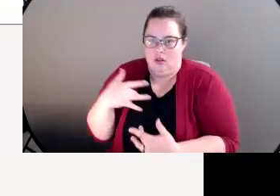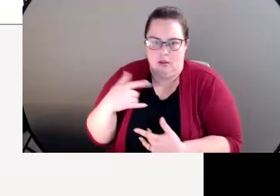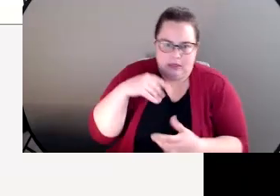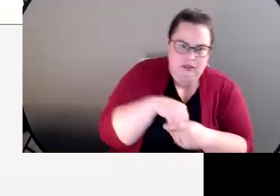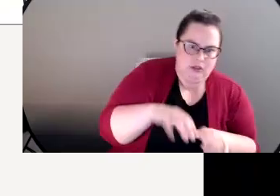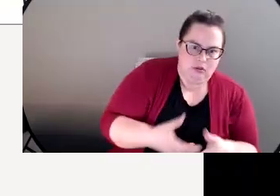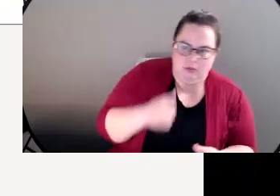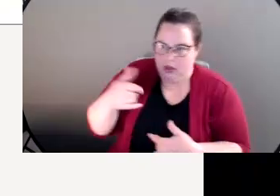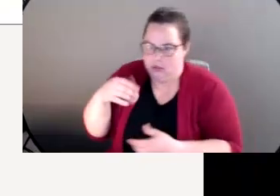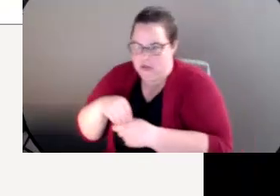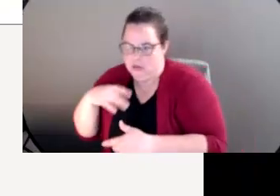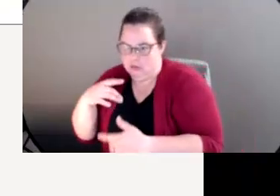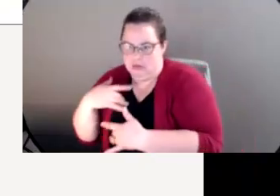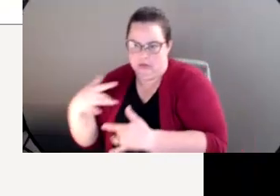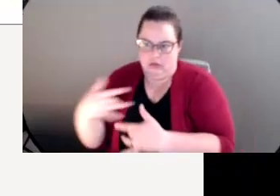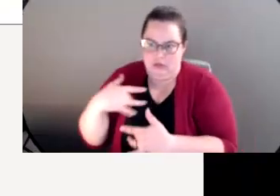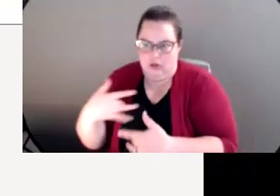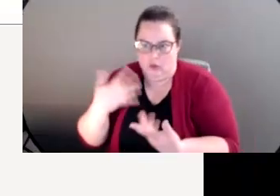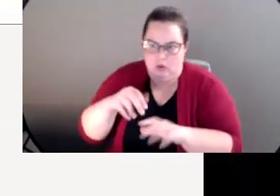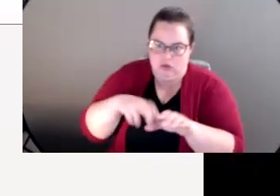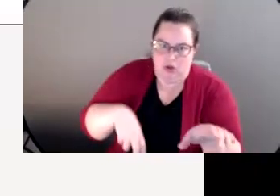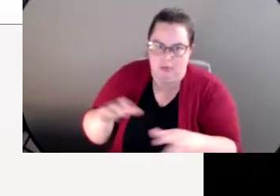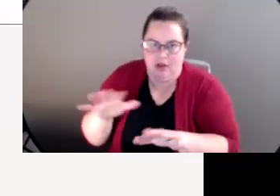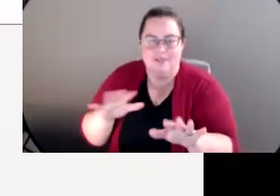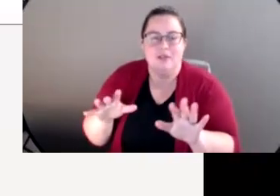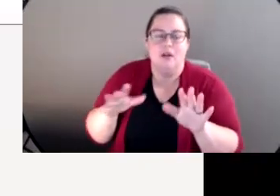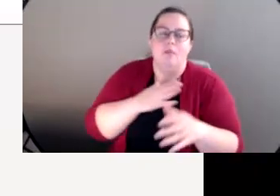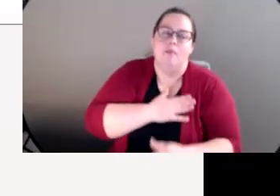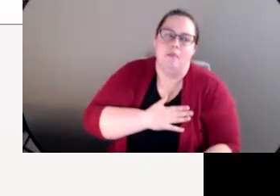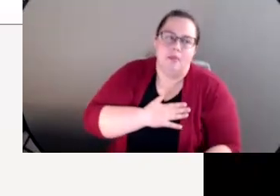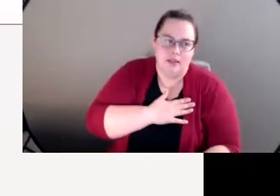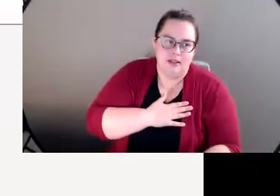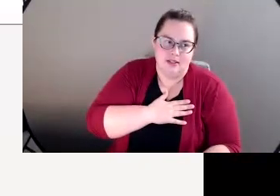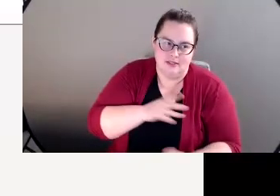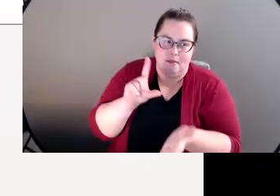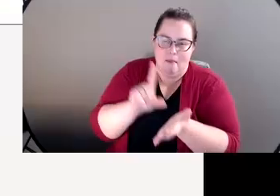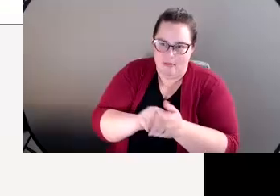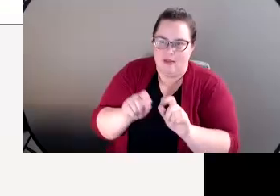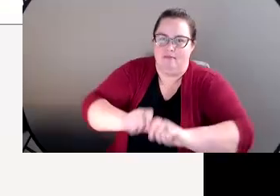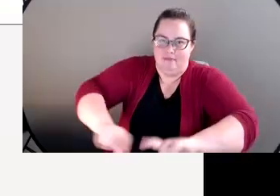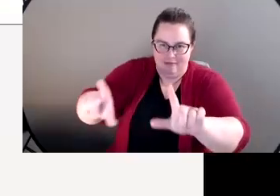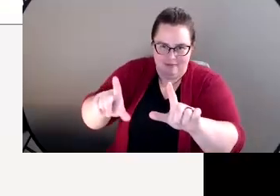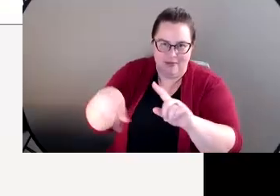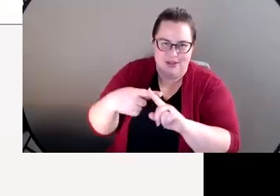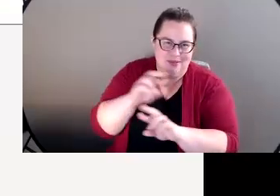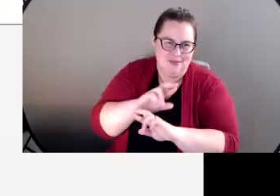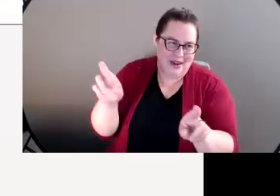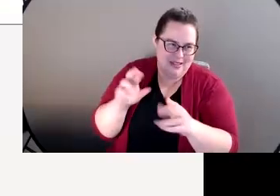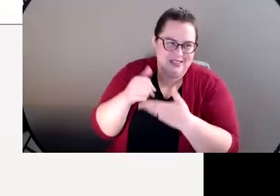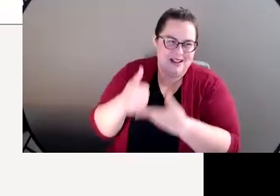Publish your courses. When you're ready. So that, it helps your students as well too.